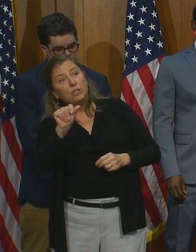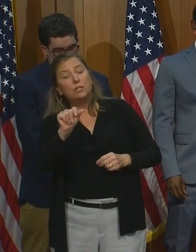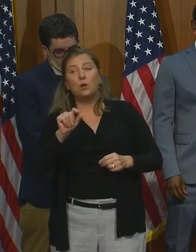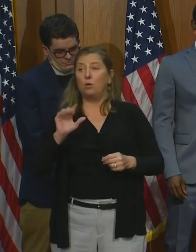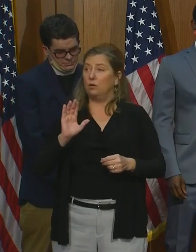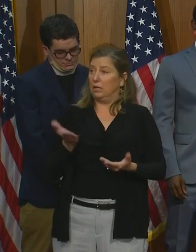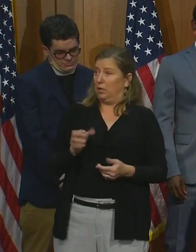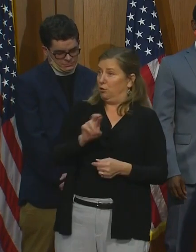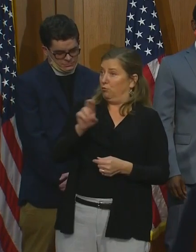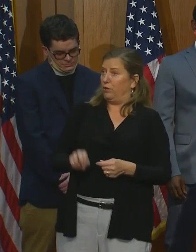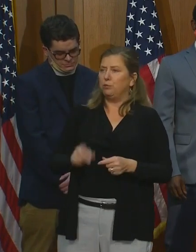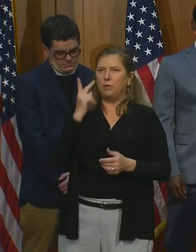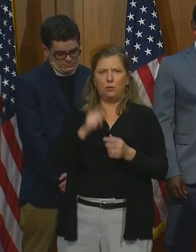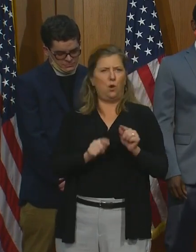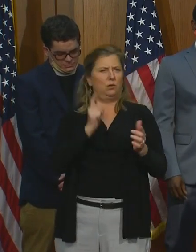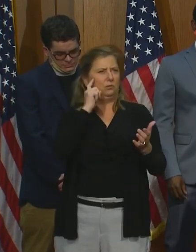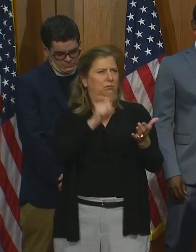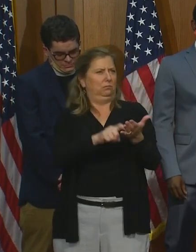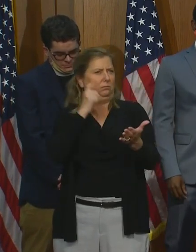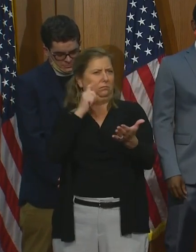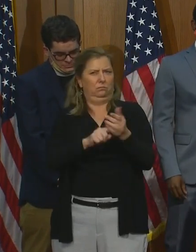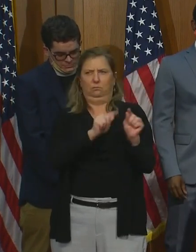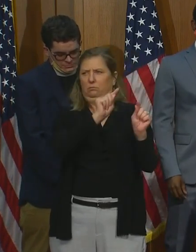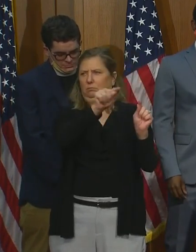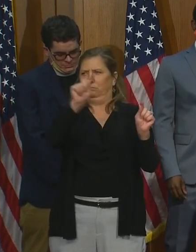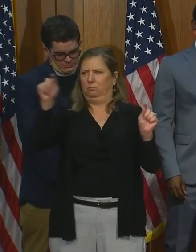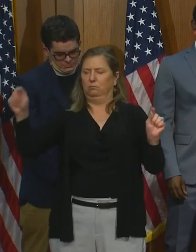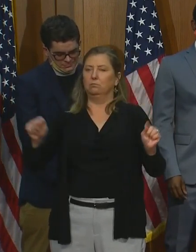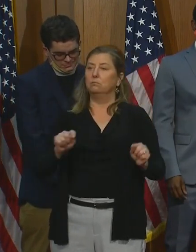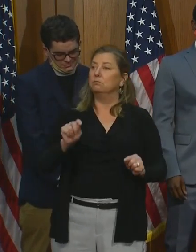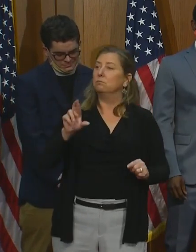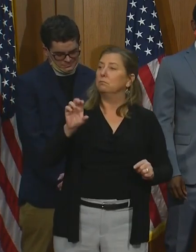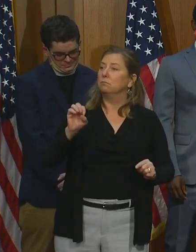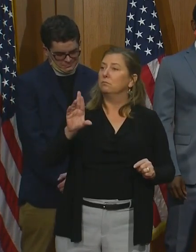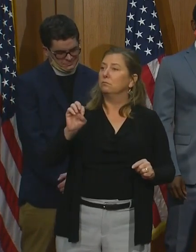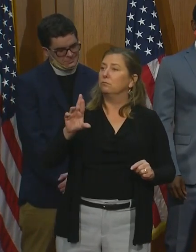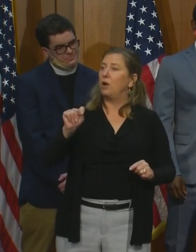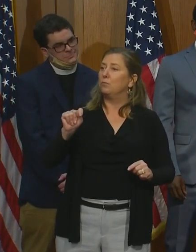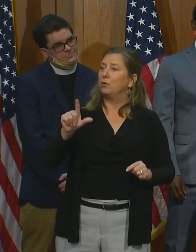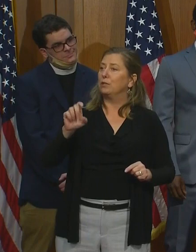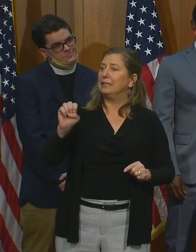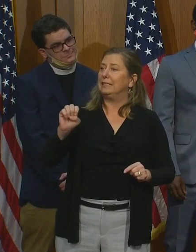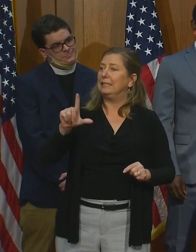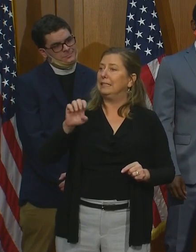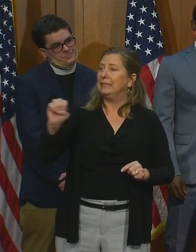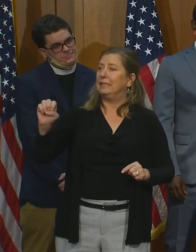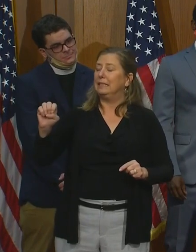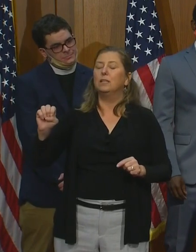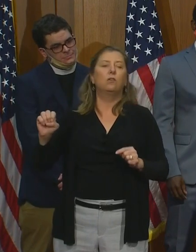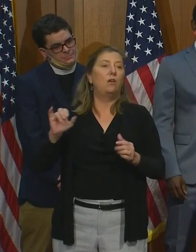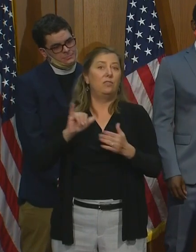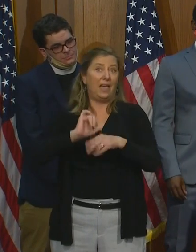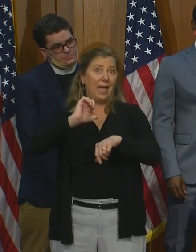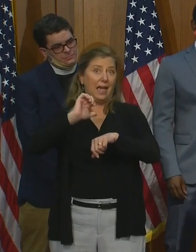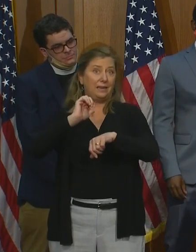VIRGINIA AND OUR CAPITAL CITY.